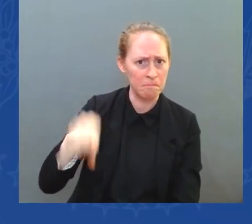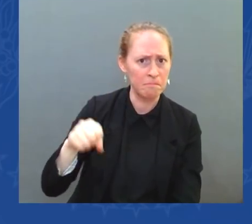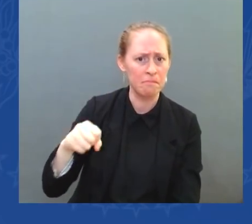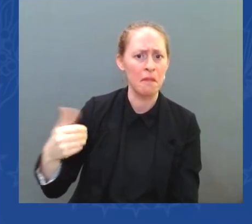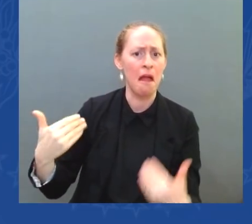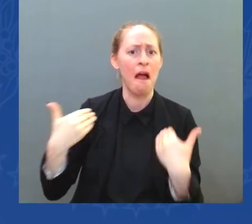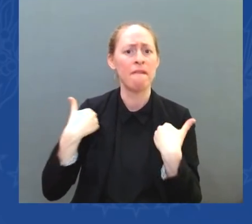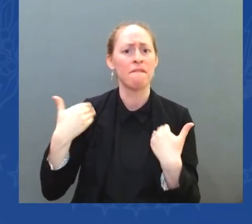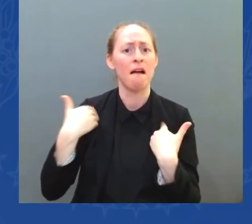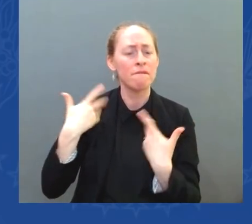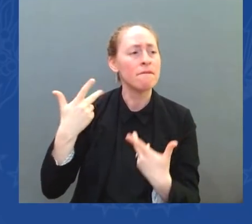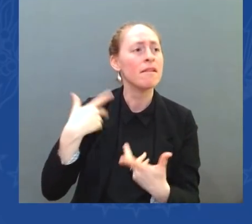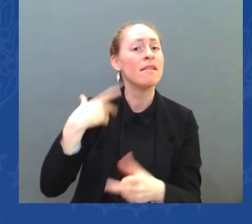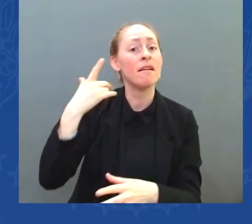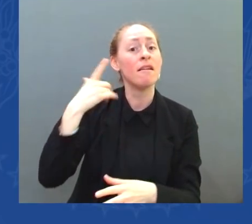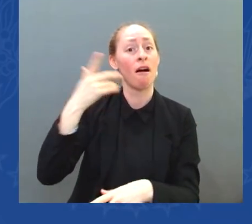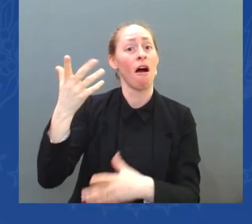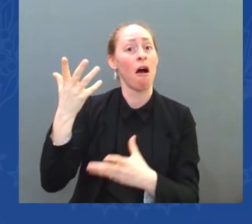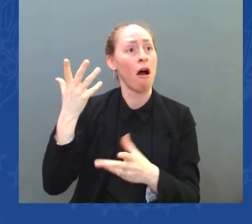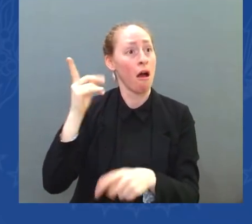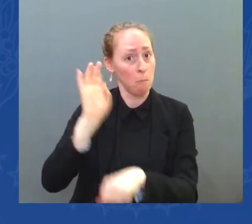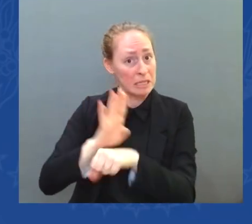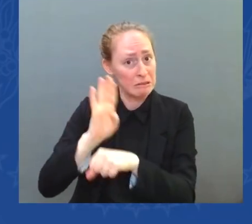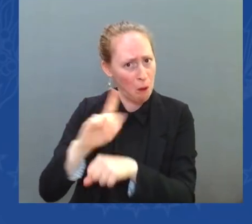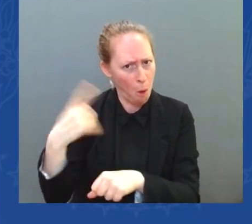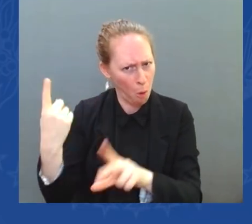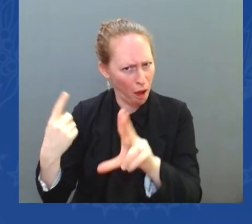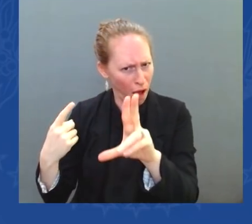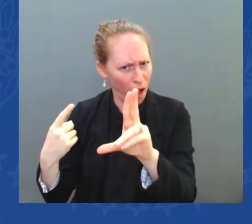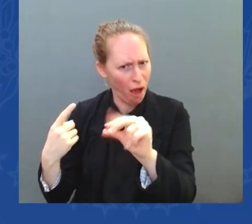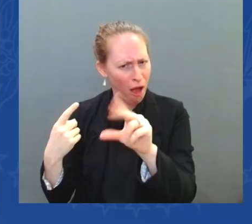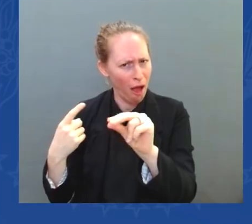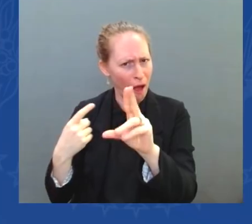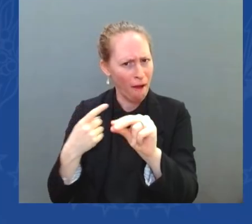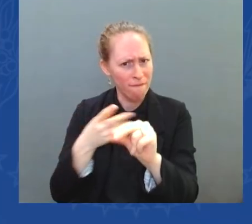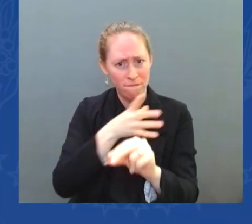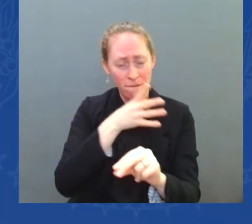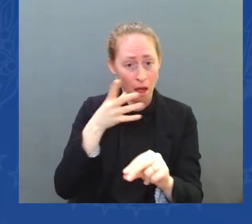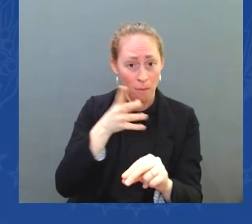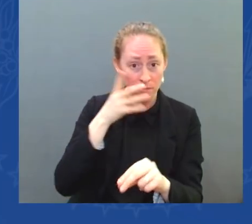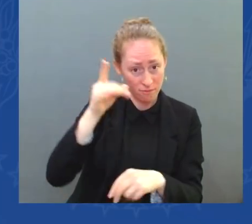chickens than you have in the entire Midwest, I think. But all kidding aside, it is a big industry in Delaware.